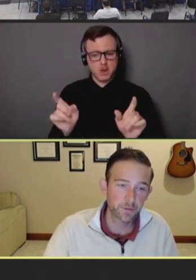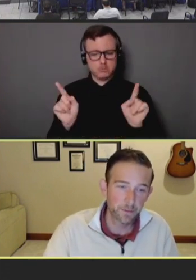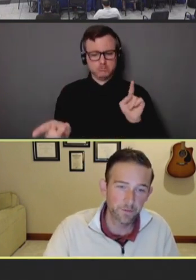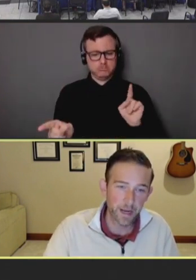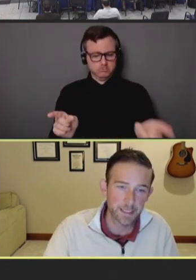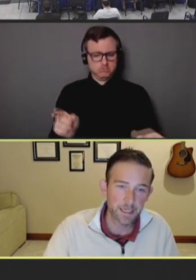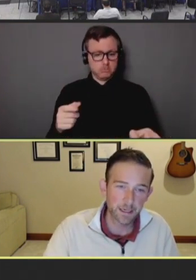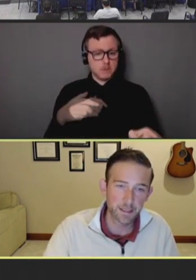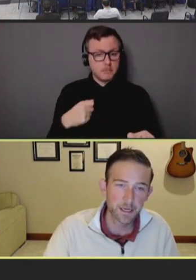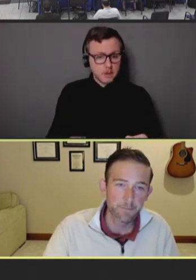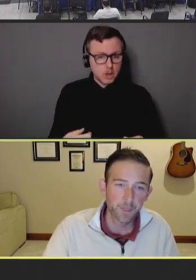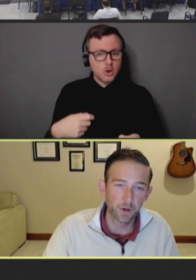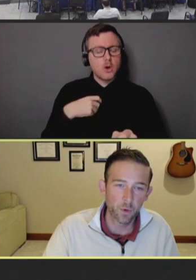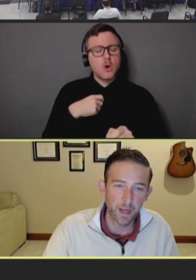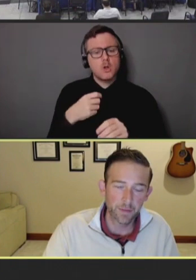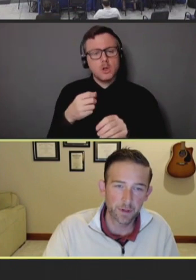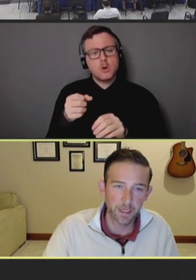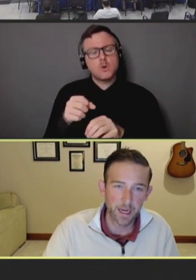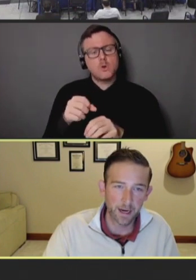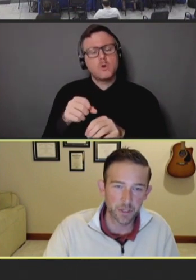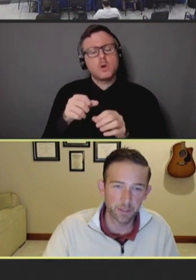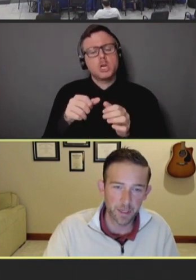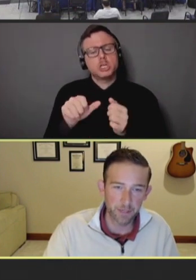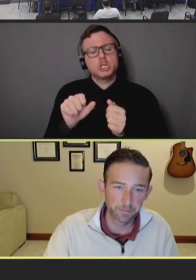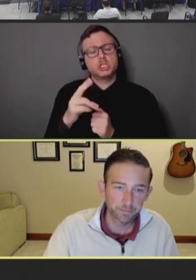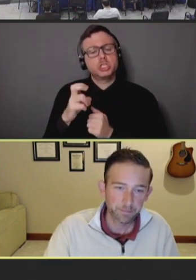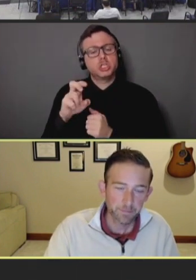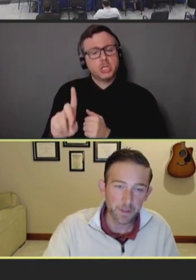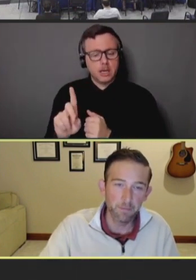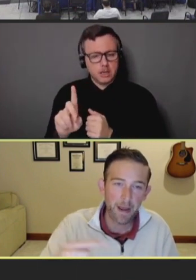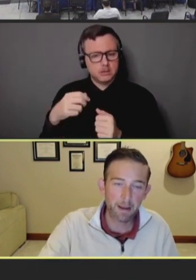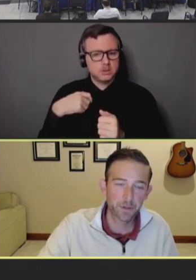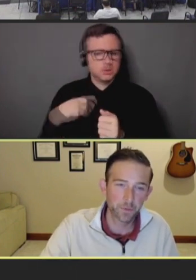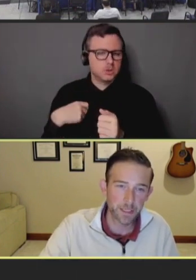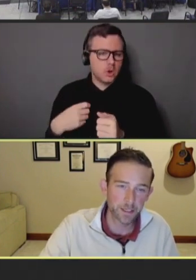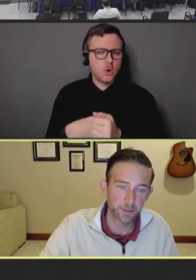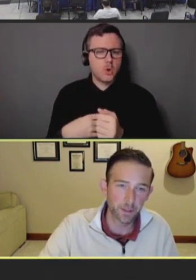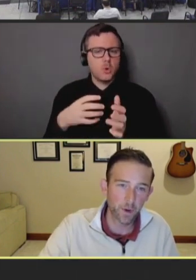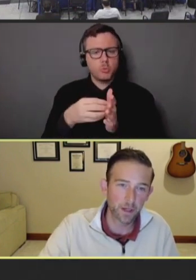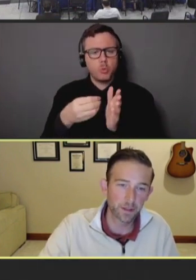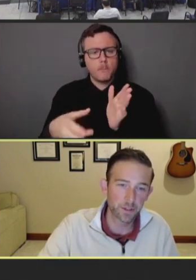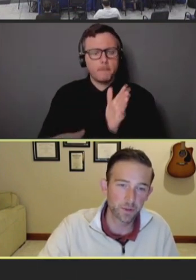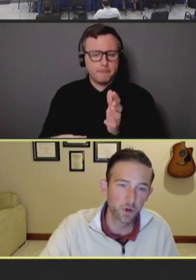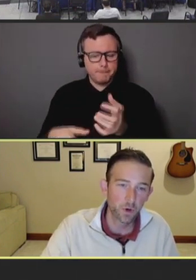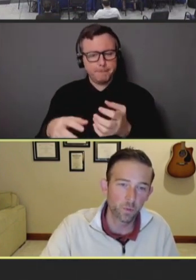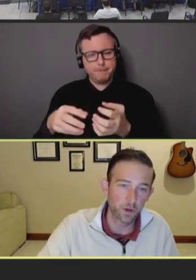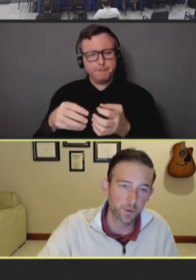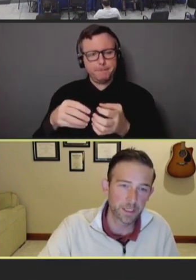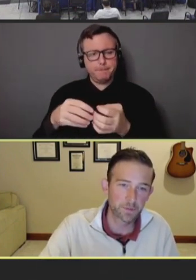from vaccines in a way that can actually be mapped reasonably well to what you would expect